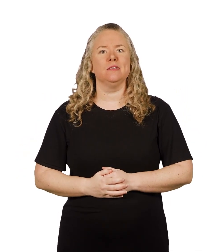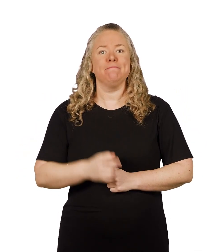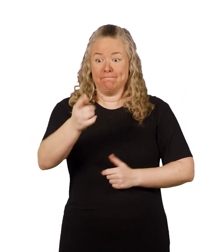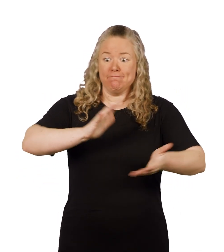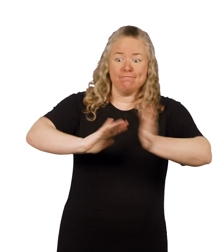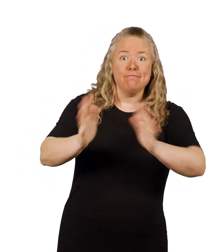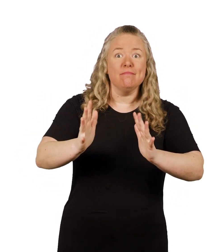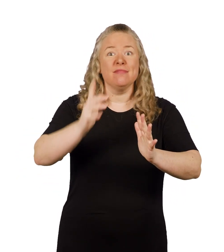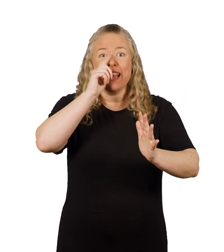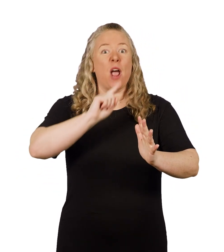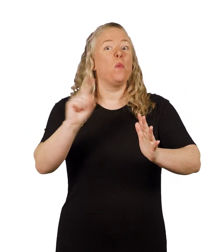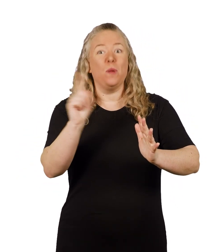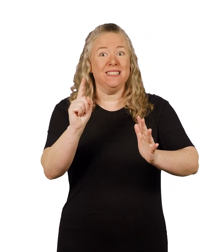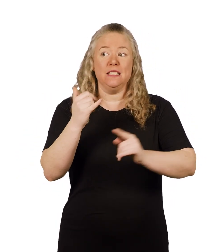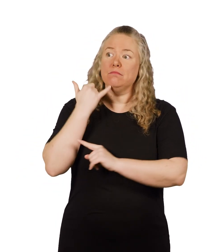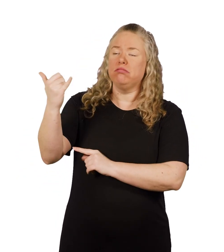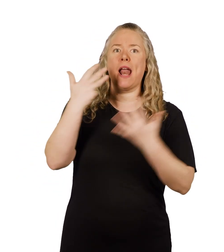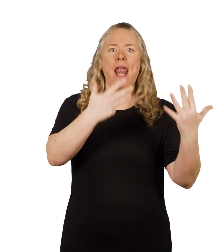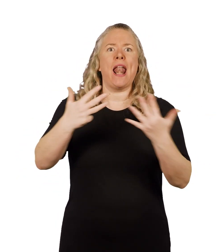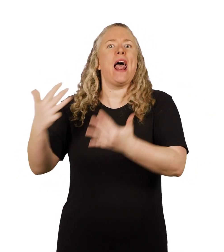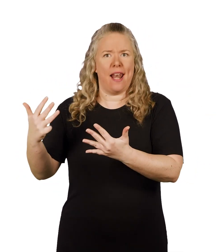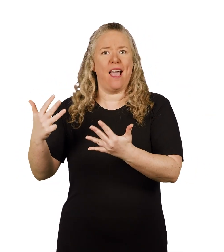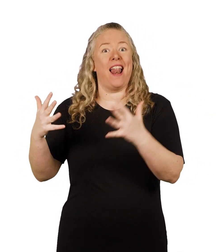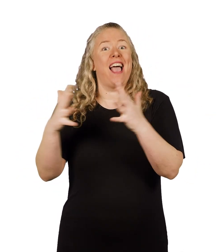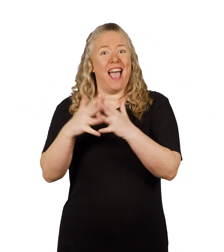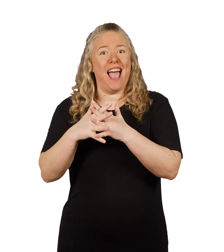BSL users can make a free BSL video call to 999